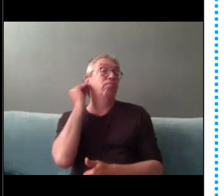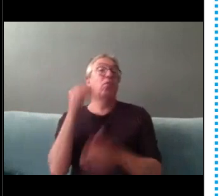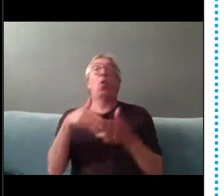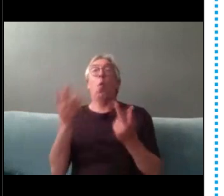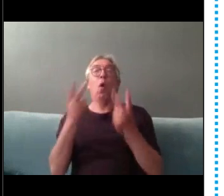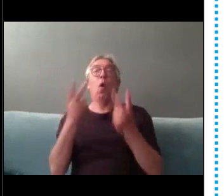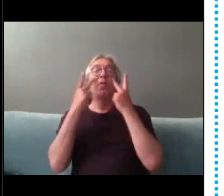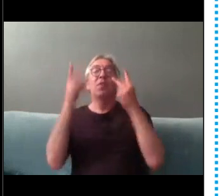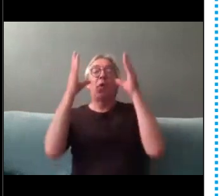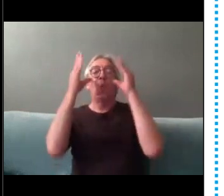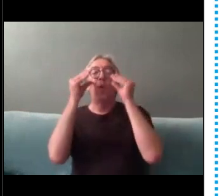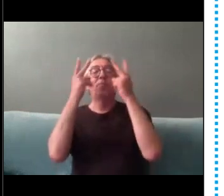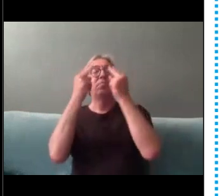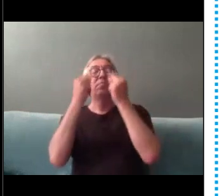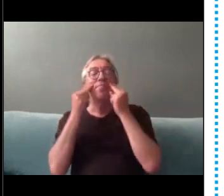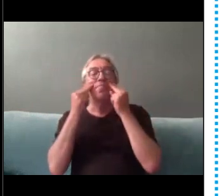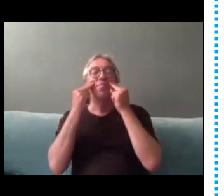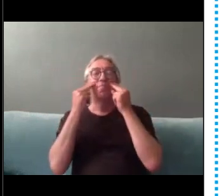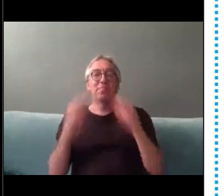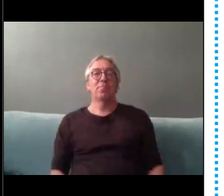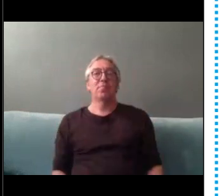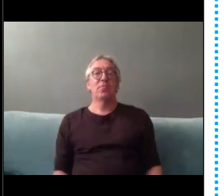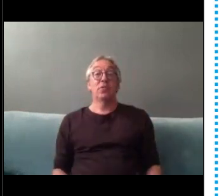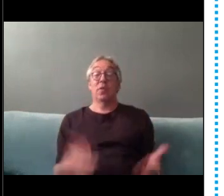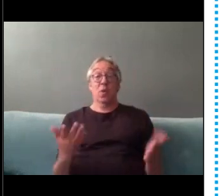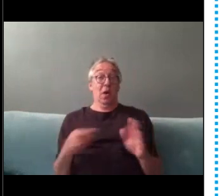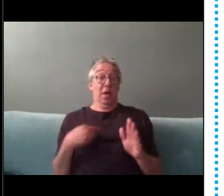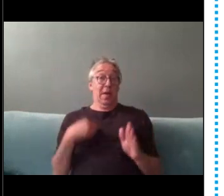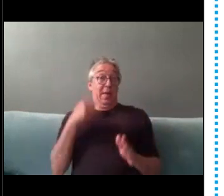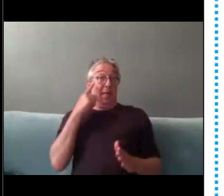So then I guess it's given to the specific service